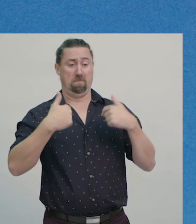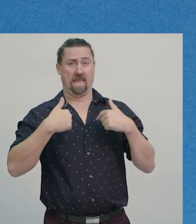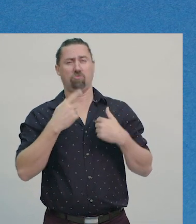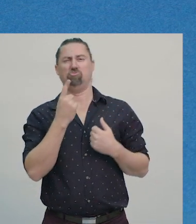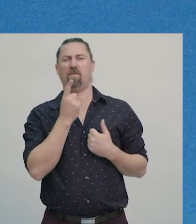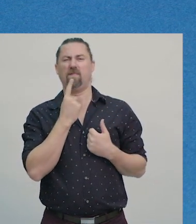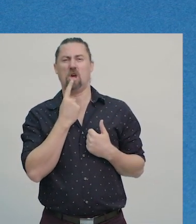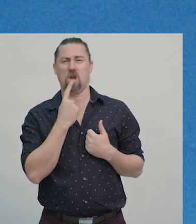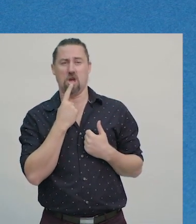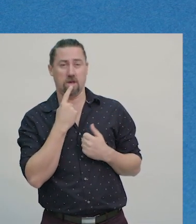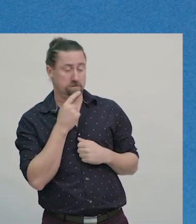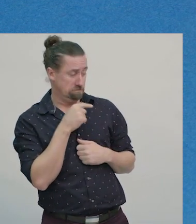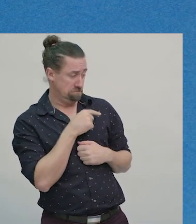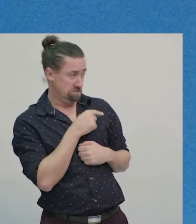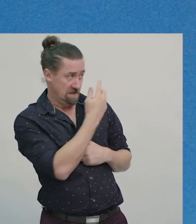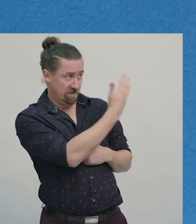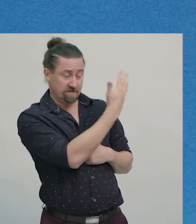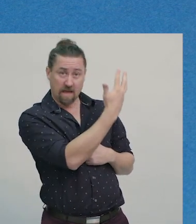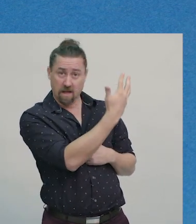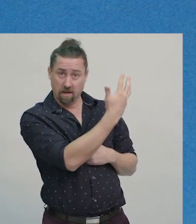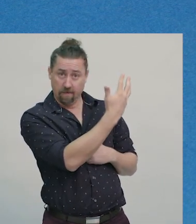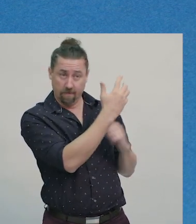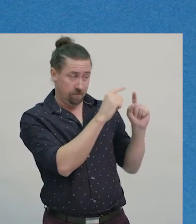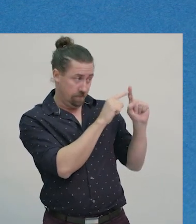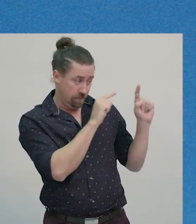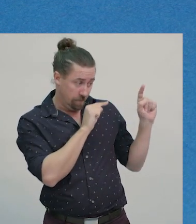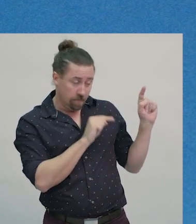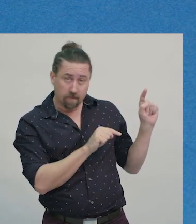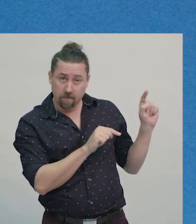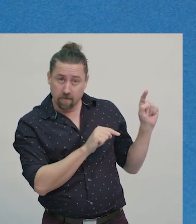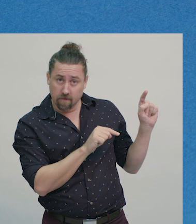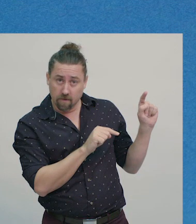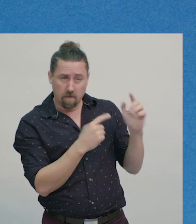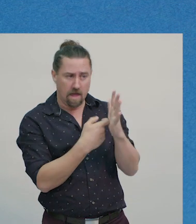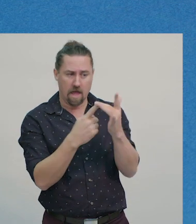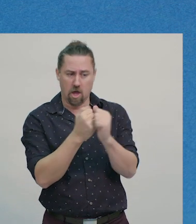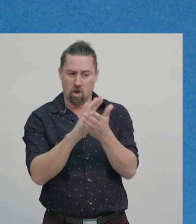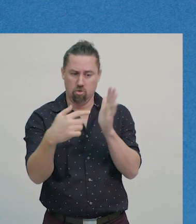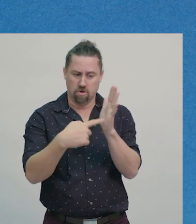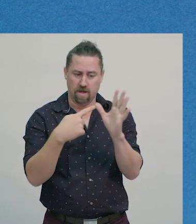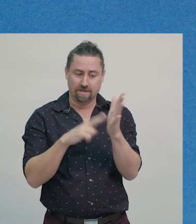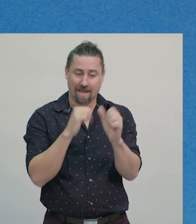I know that this angle is 55 degrees, and this marking is a right-angle, which is 90 degrees.